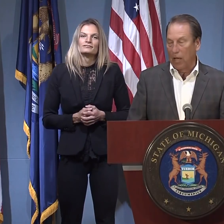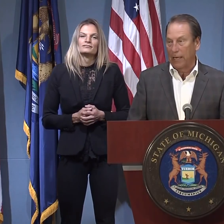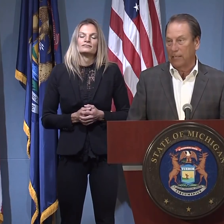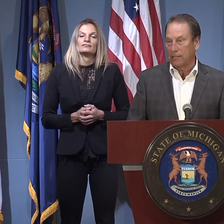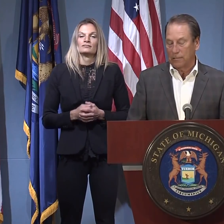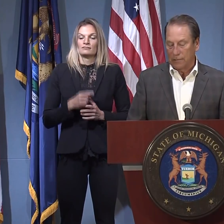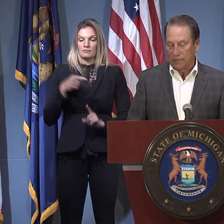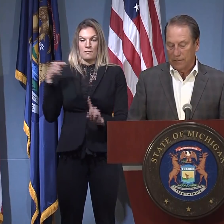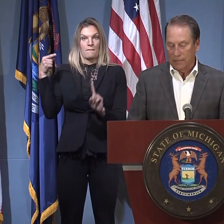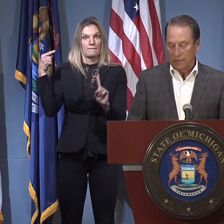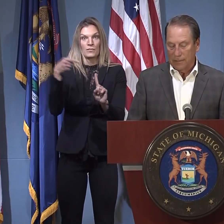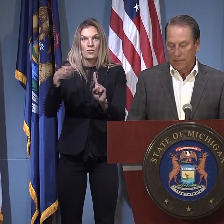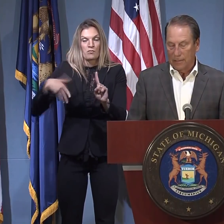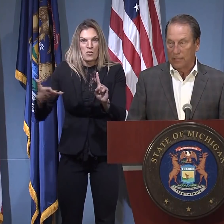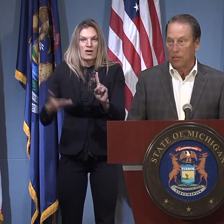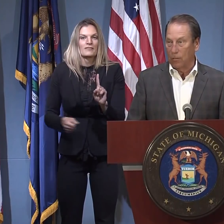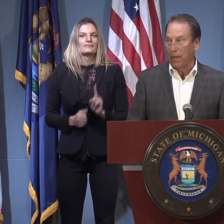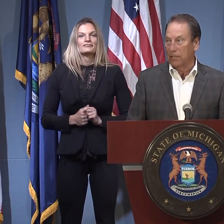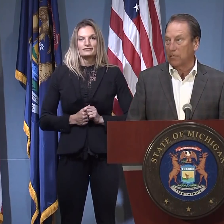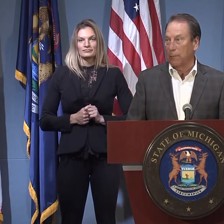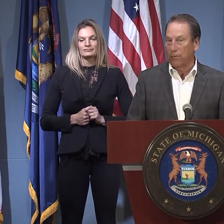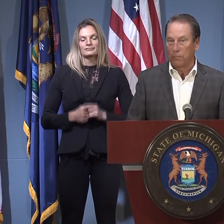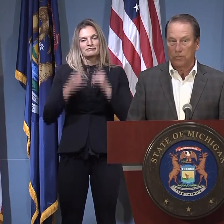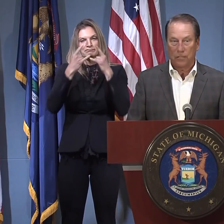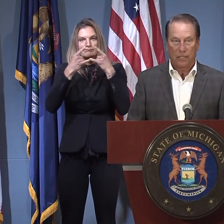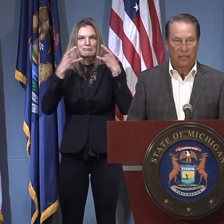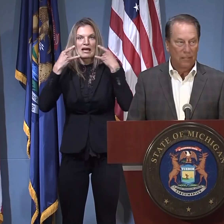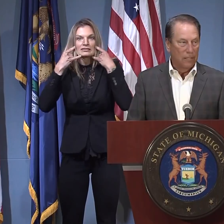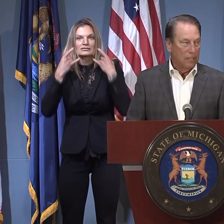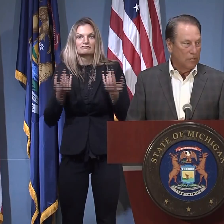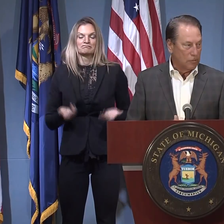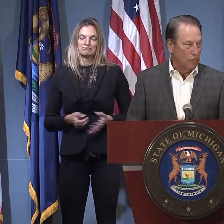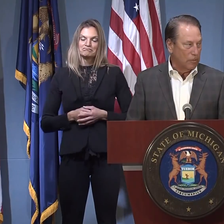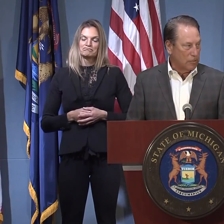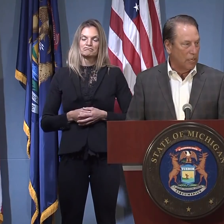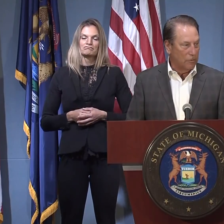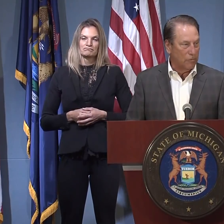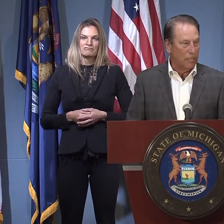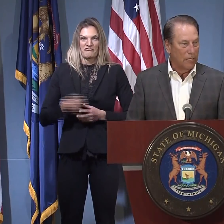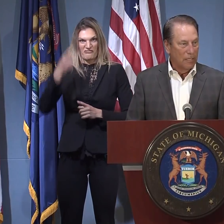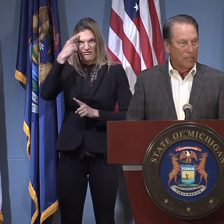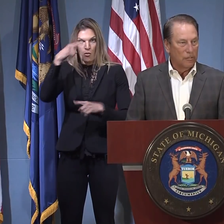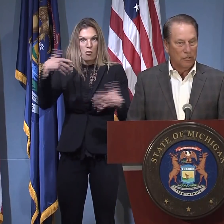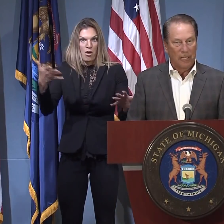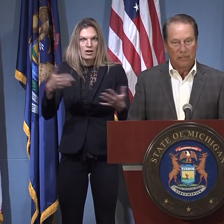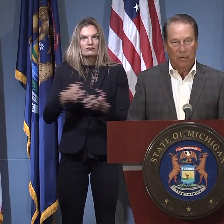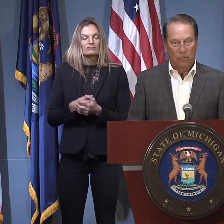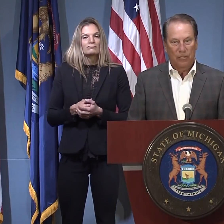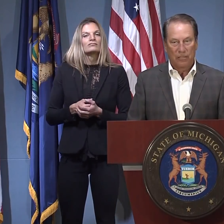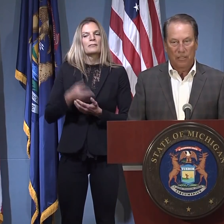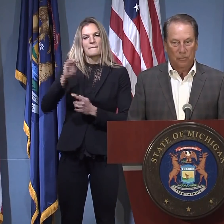IN ALL SERIOUSNESS, FROM ALL OF US, THE BOTTOM LINE IS, LET'S